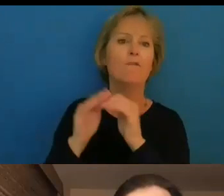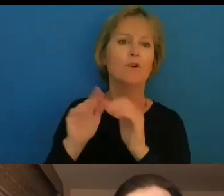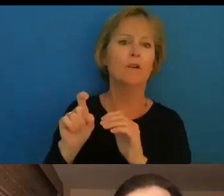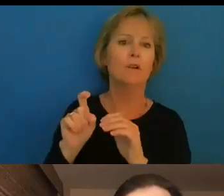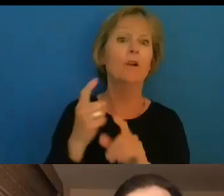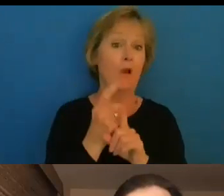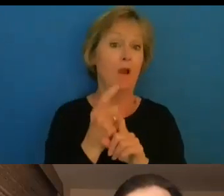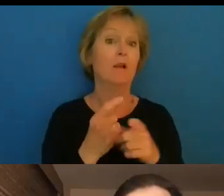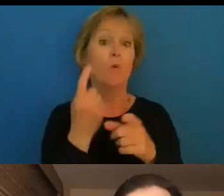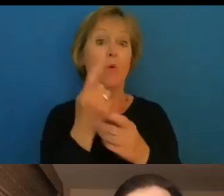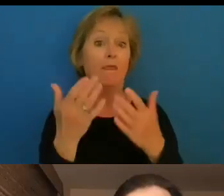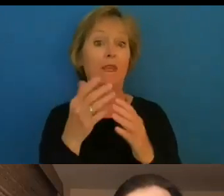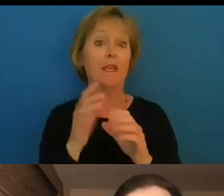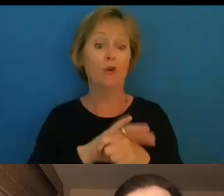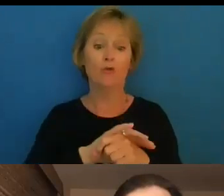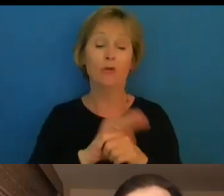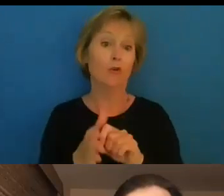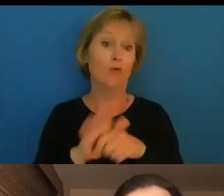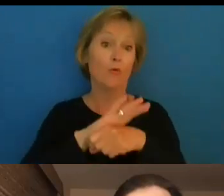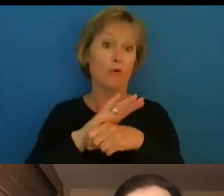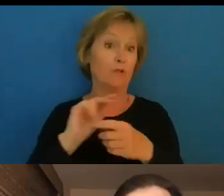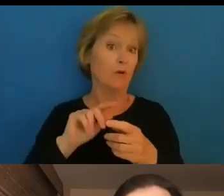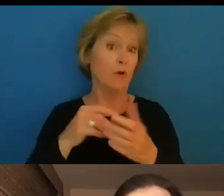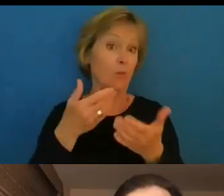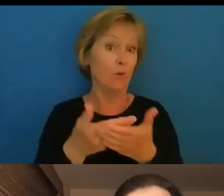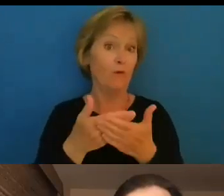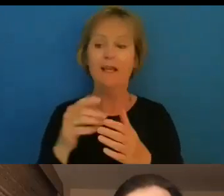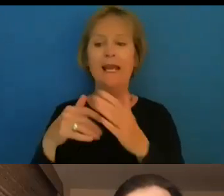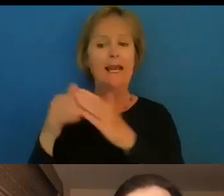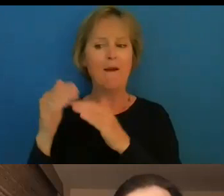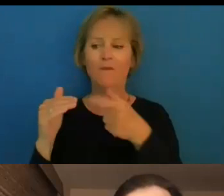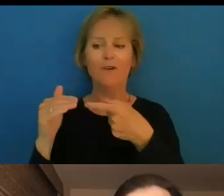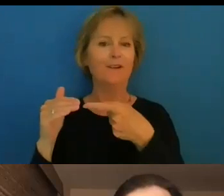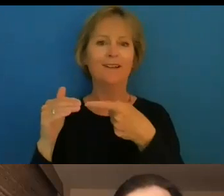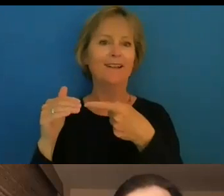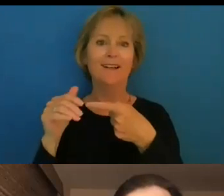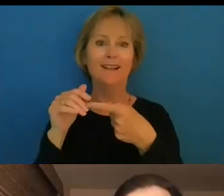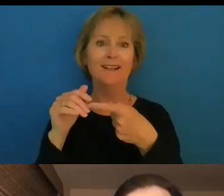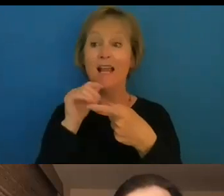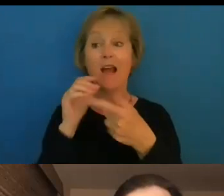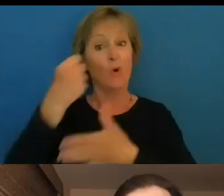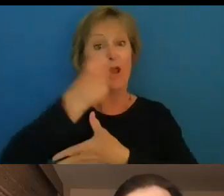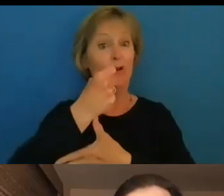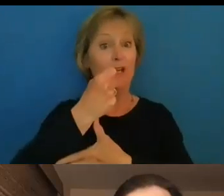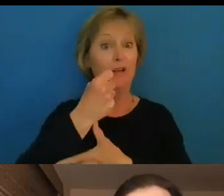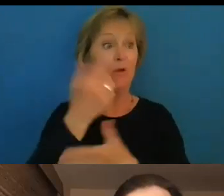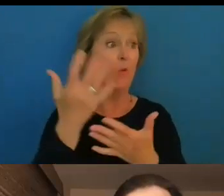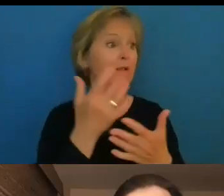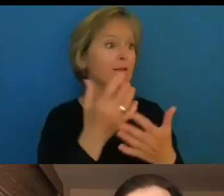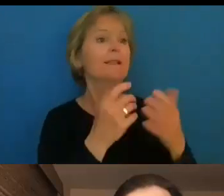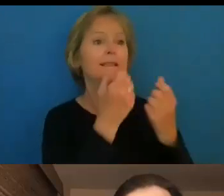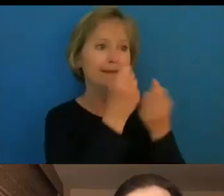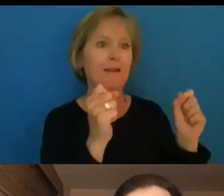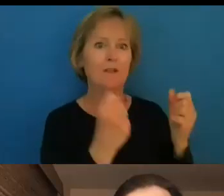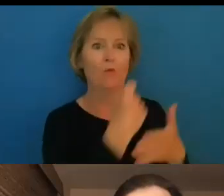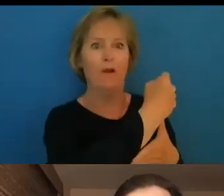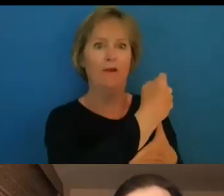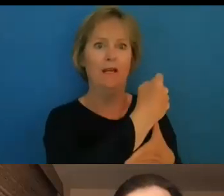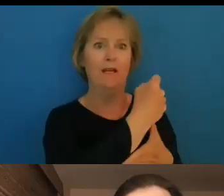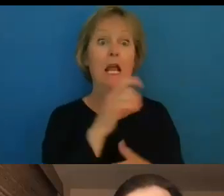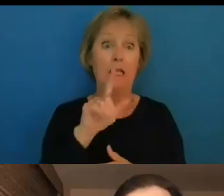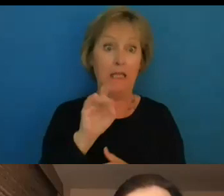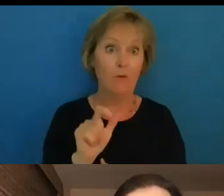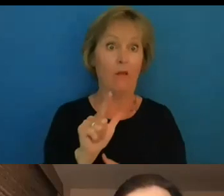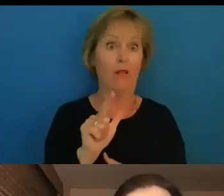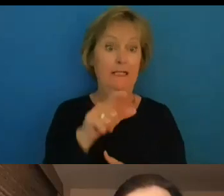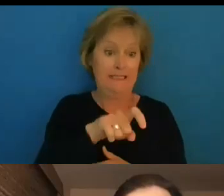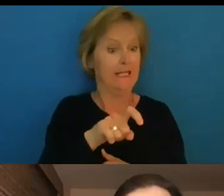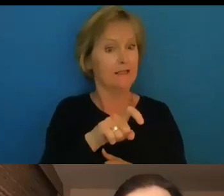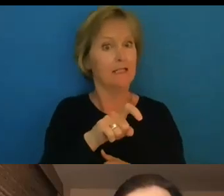Yeah, one thing that Corona is proving is that comfort is not a priority right now. Safety and other necessities, you know basic necessities